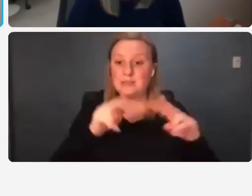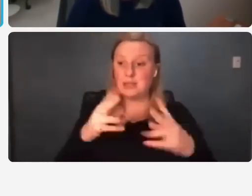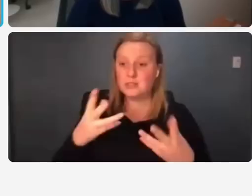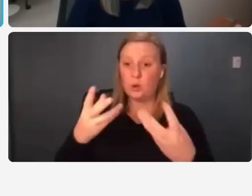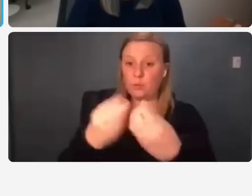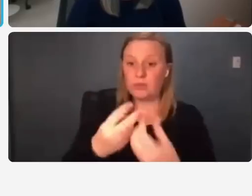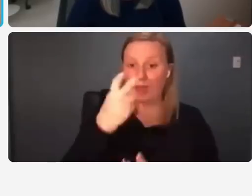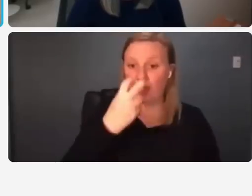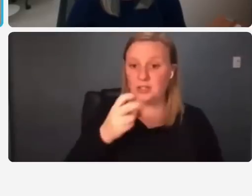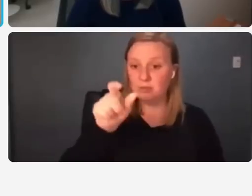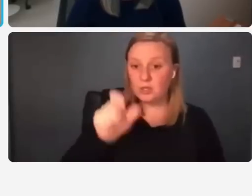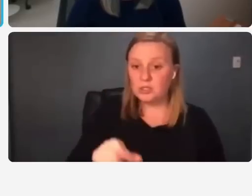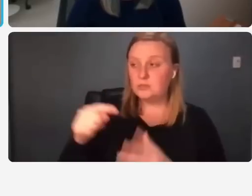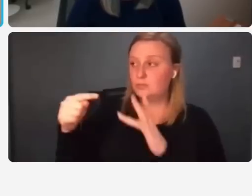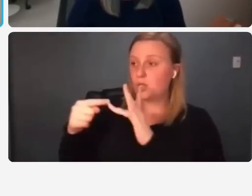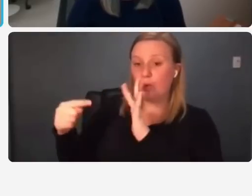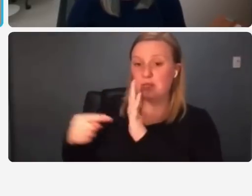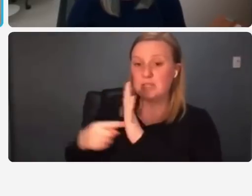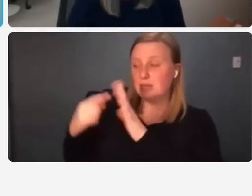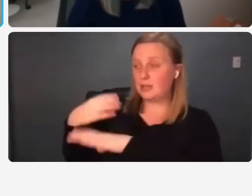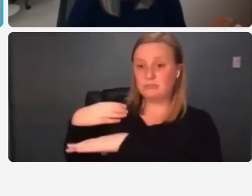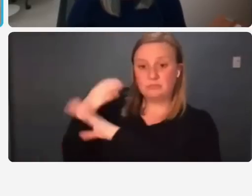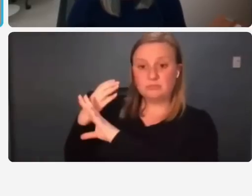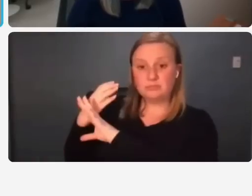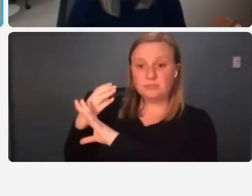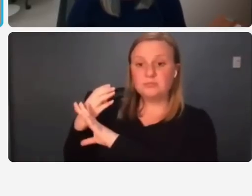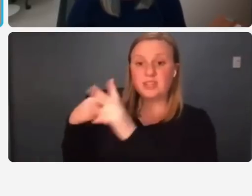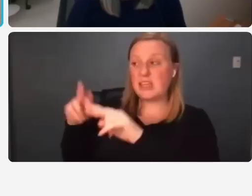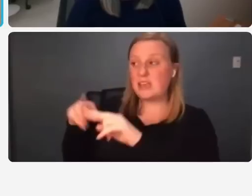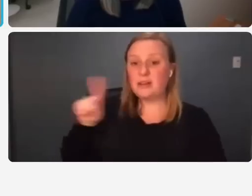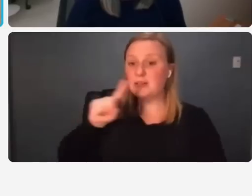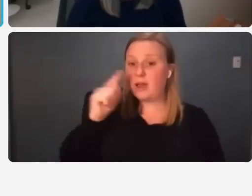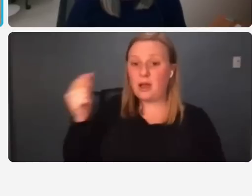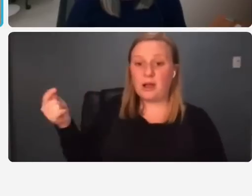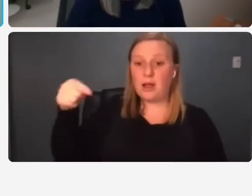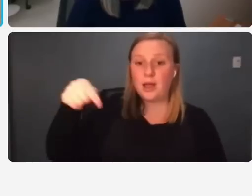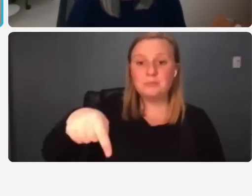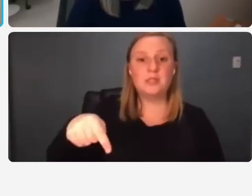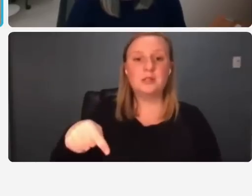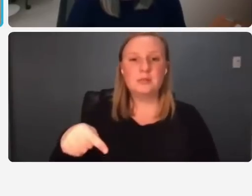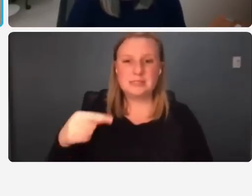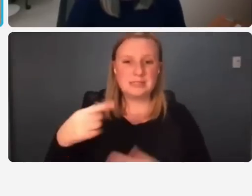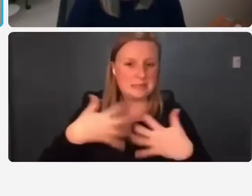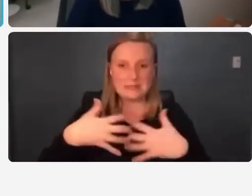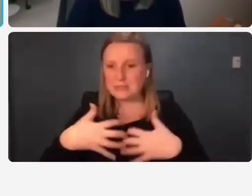We're looking at kind of innovative ways to get the best possible outcome in those assessments where it can be quite challenging.